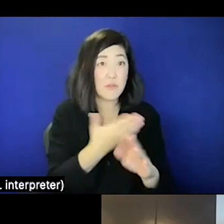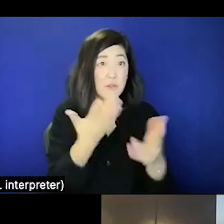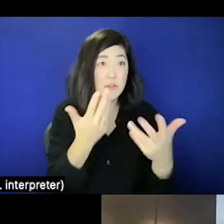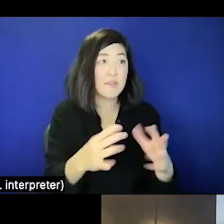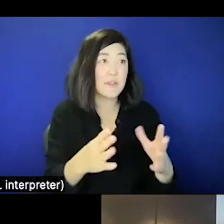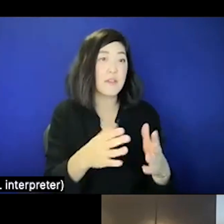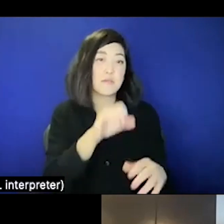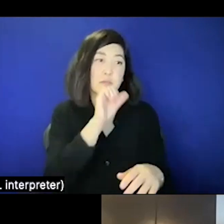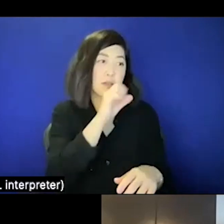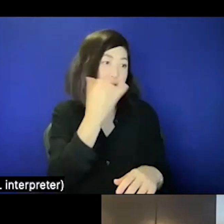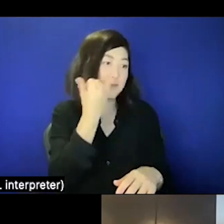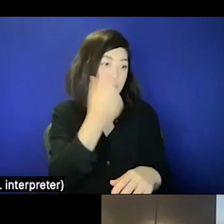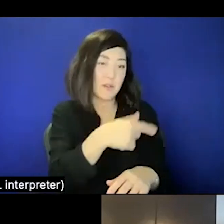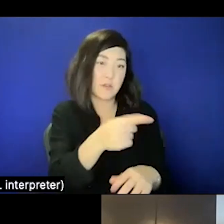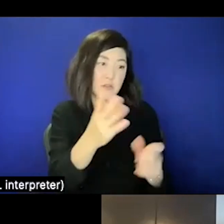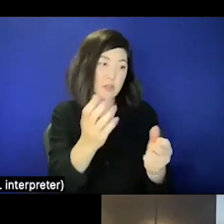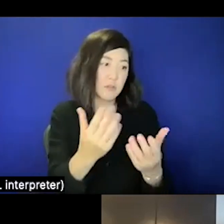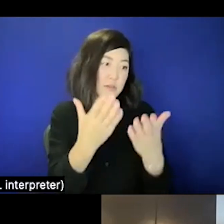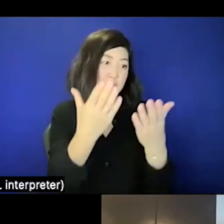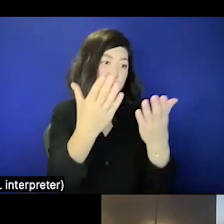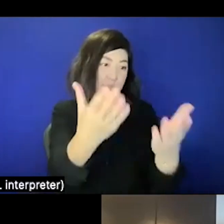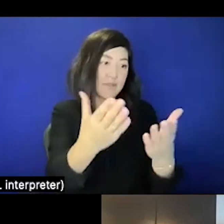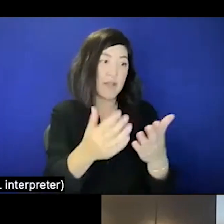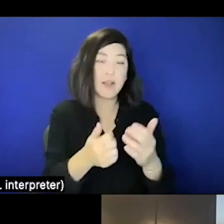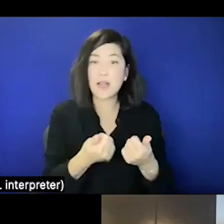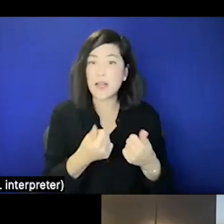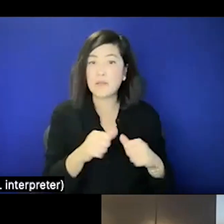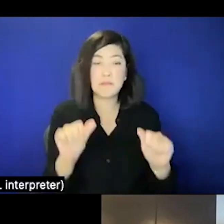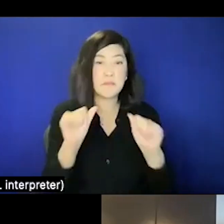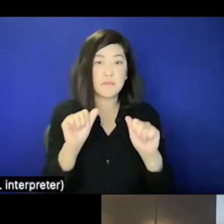the audience, could provide us feedback on the session. We're going to drop a link in the chat